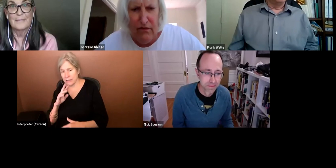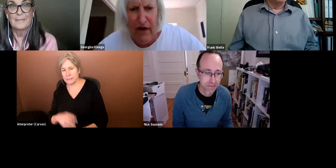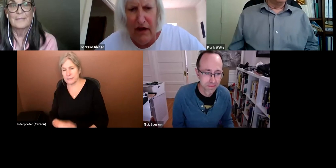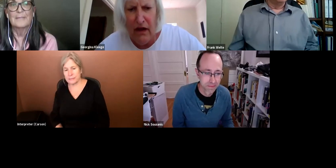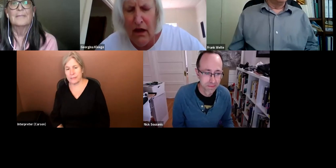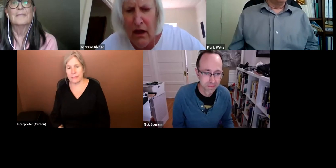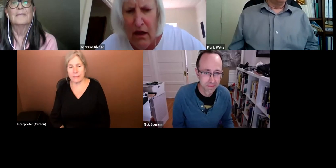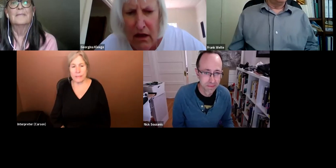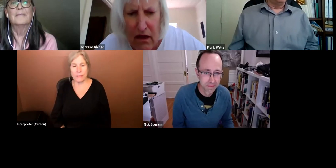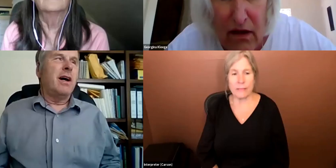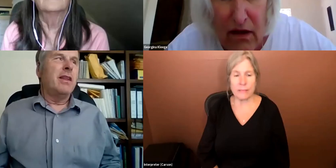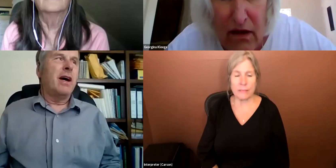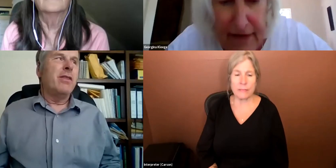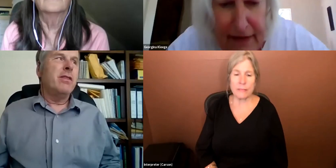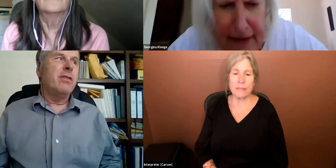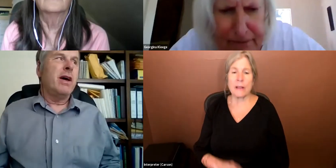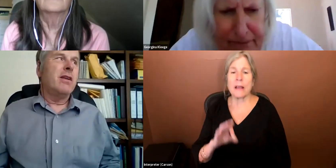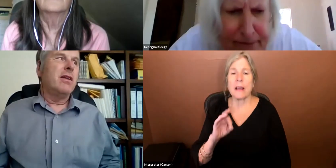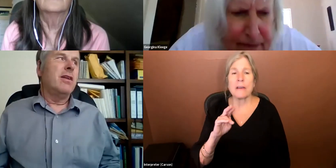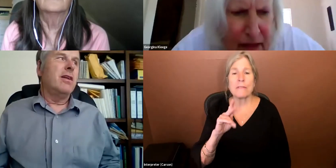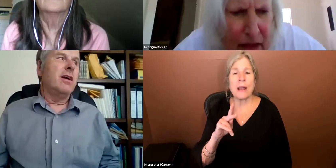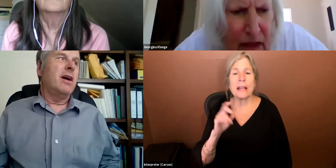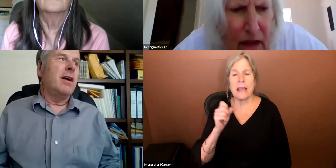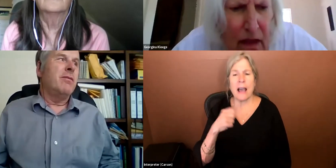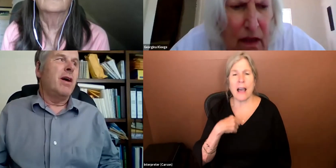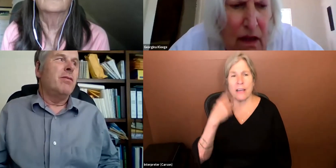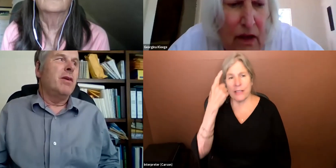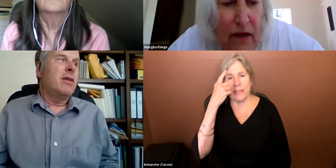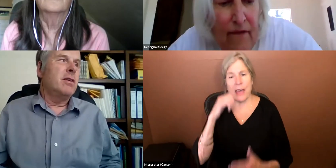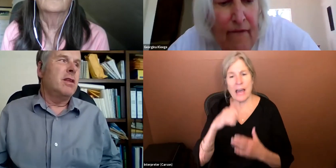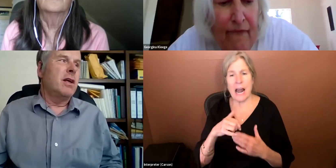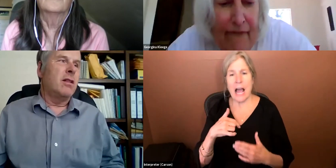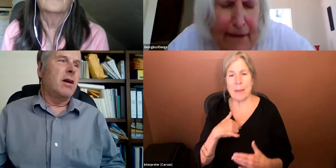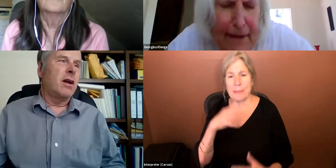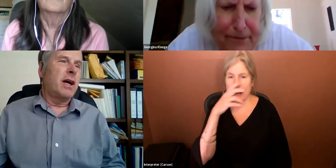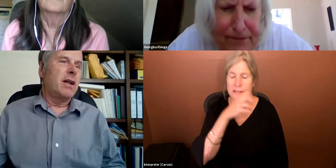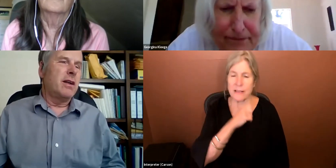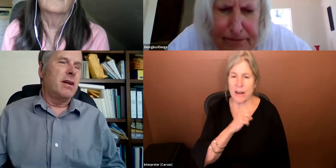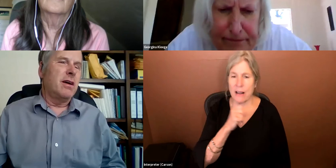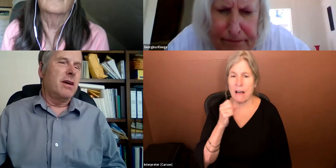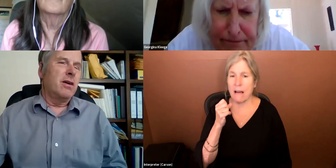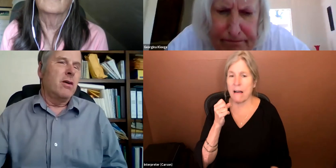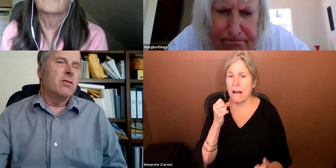Frank. Frank Welte: Yeah. I think that I 'm guessing that a lot of that goes